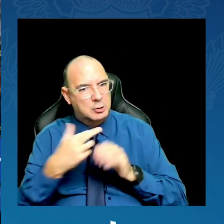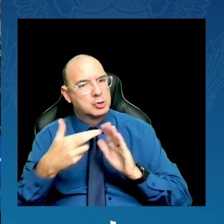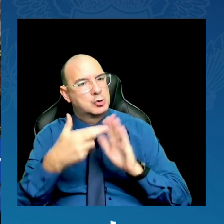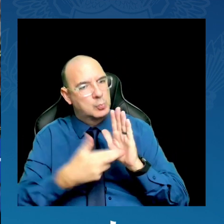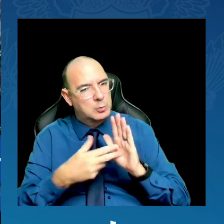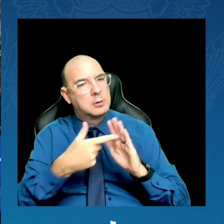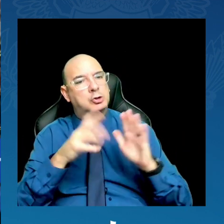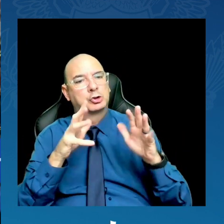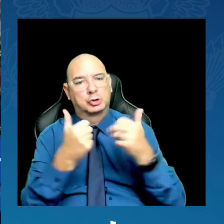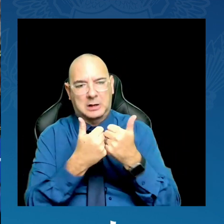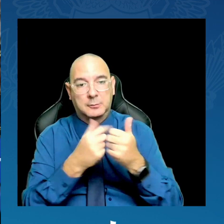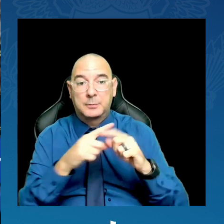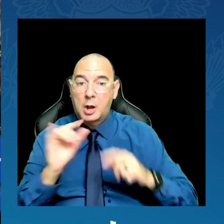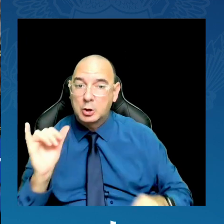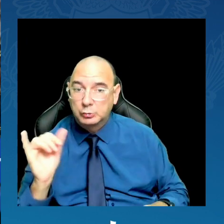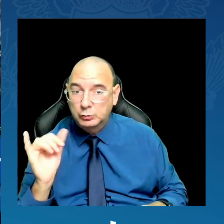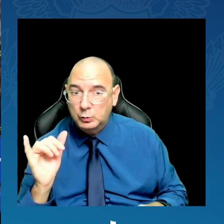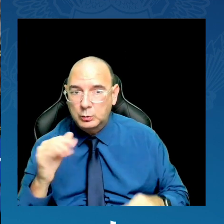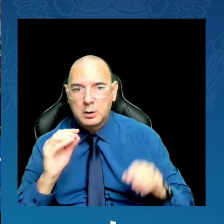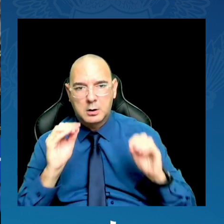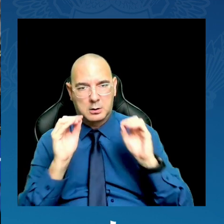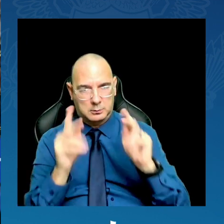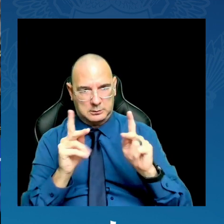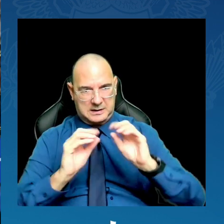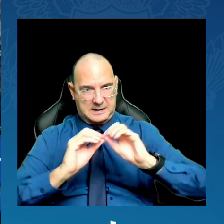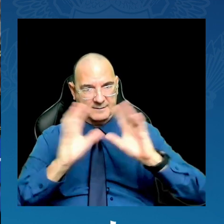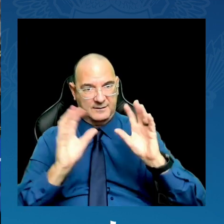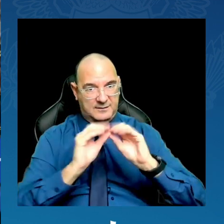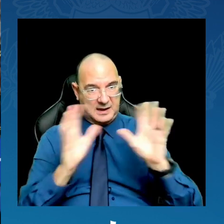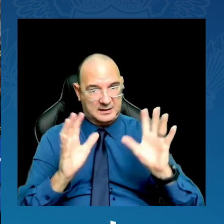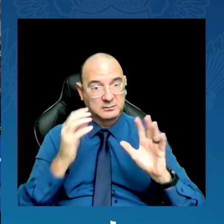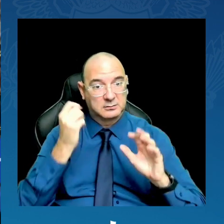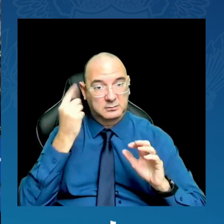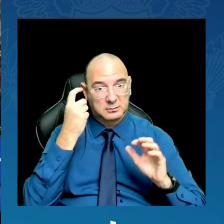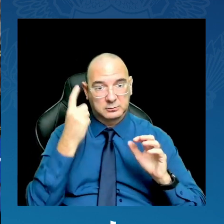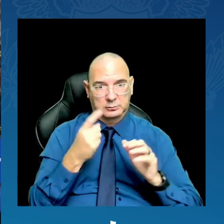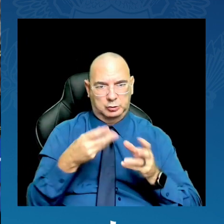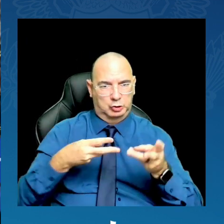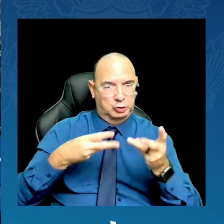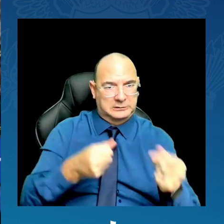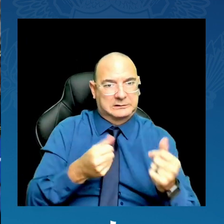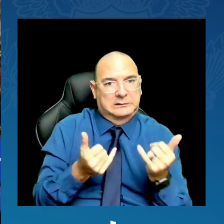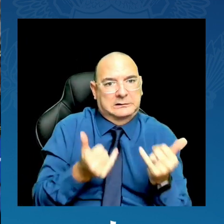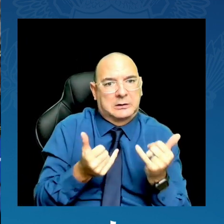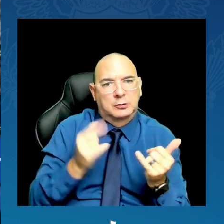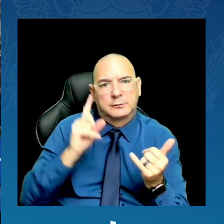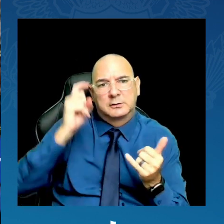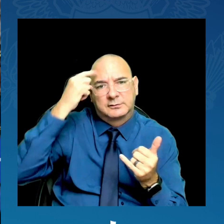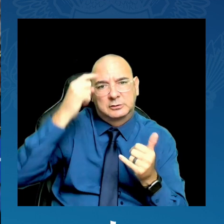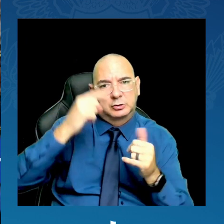to clarify and streamline existing government structures to ensure we have the agility that enables innovation.